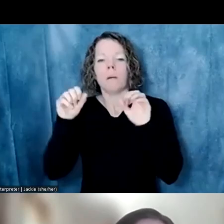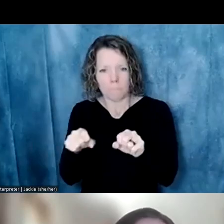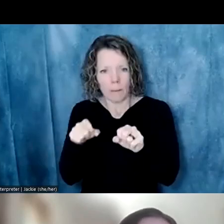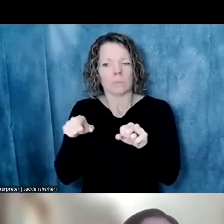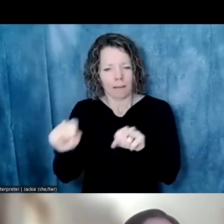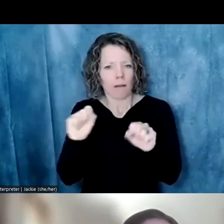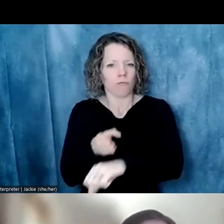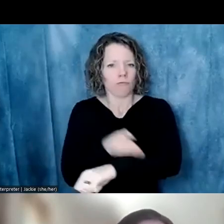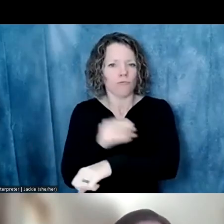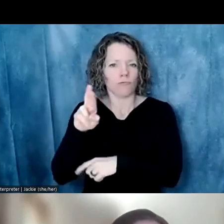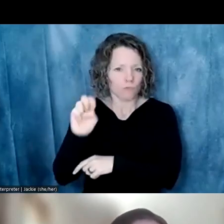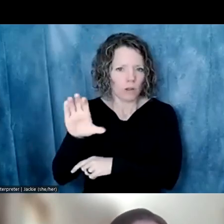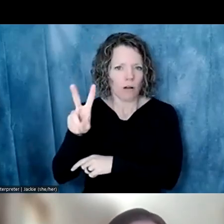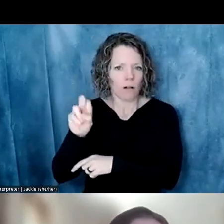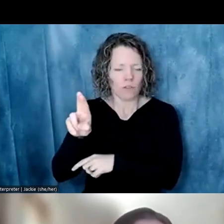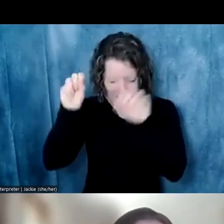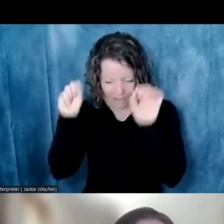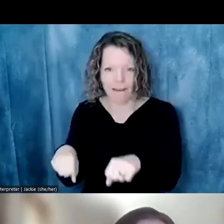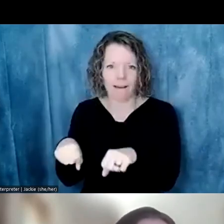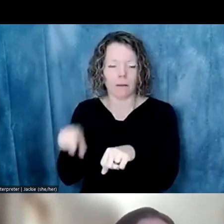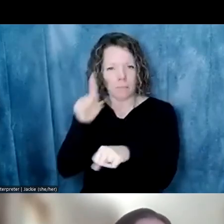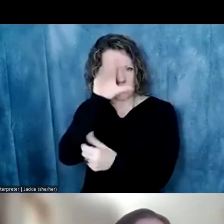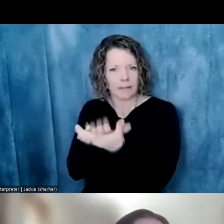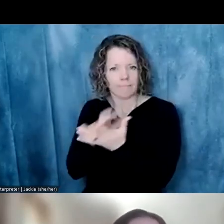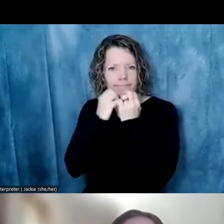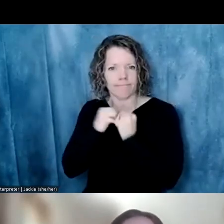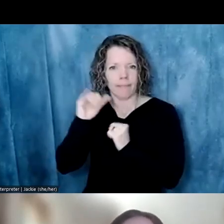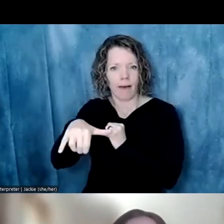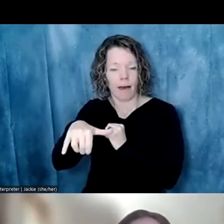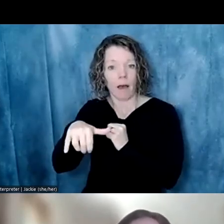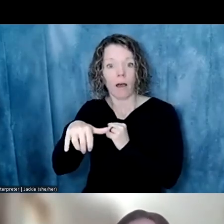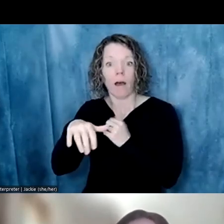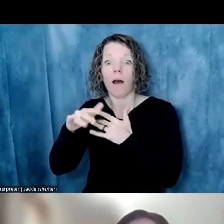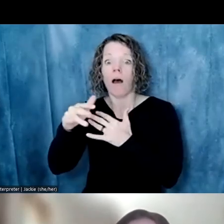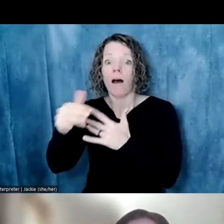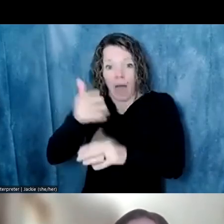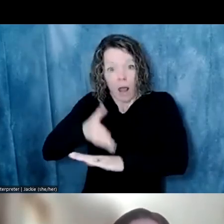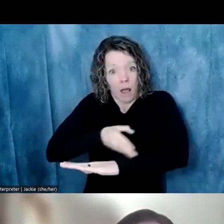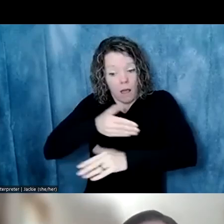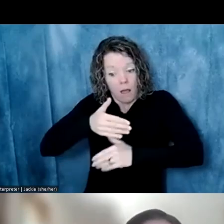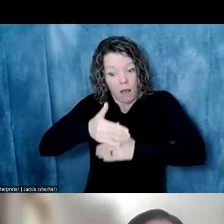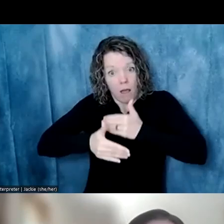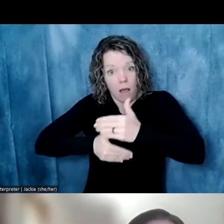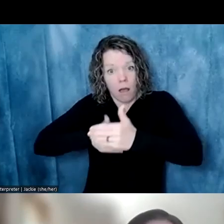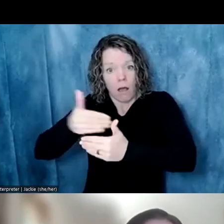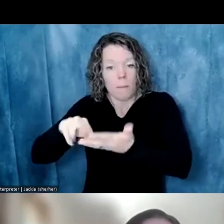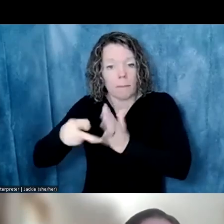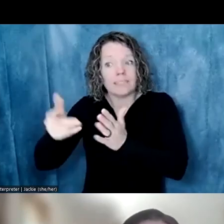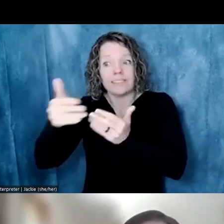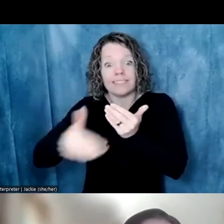process is a movement towards complete abstinence. Whereas when I tell people that I that my title